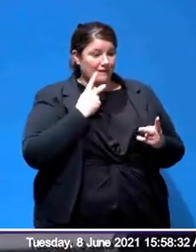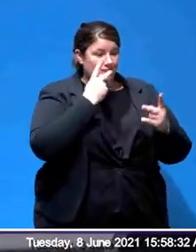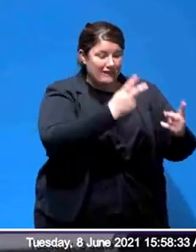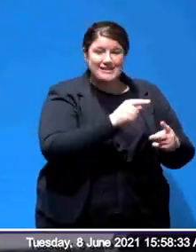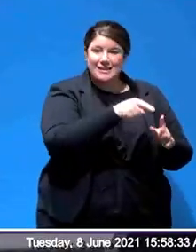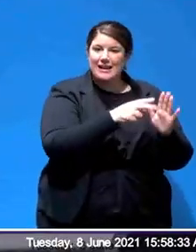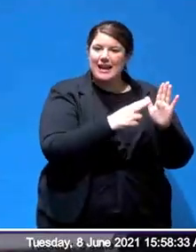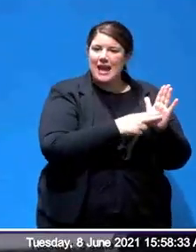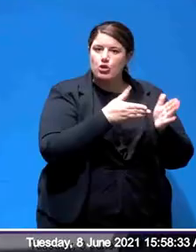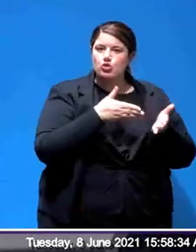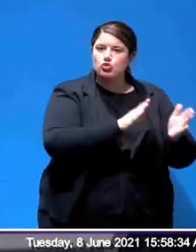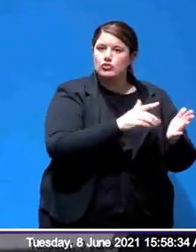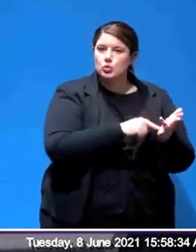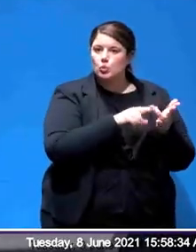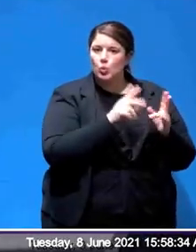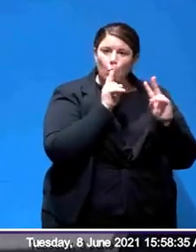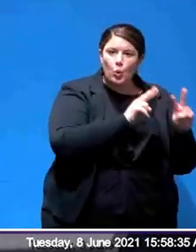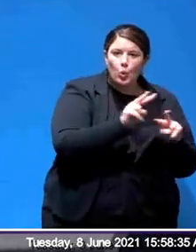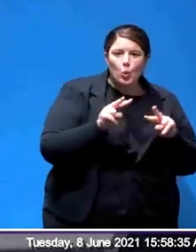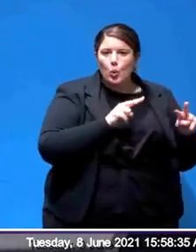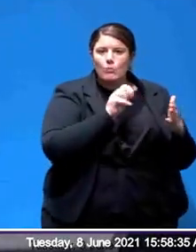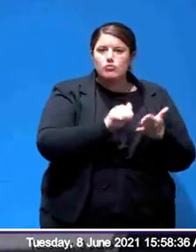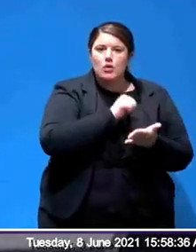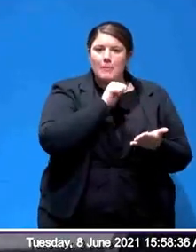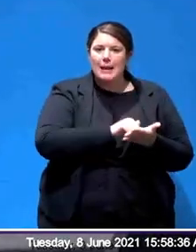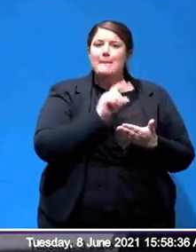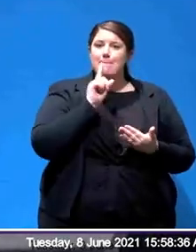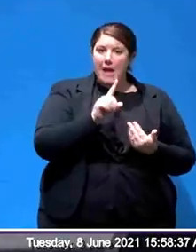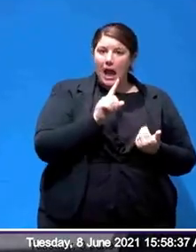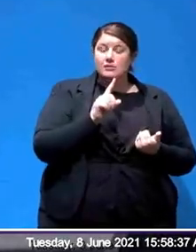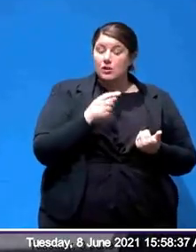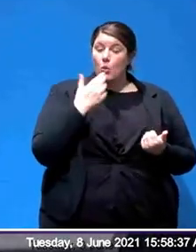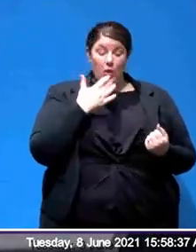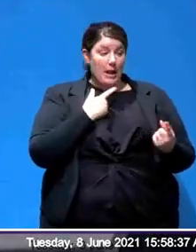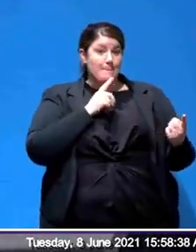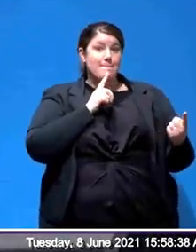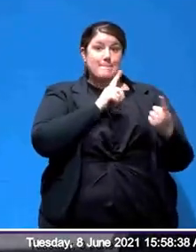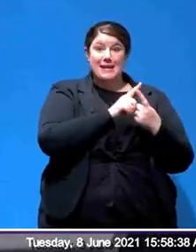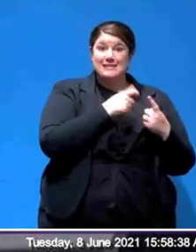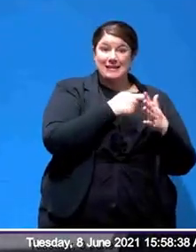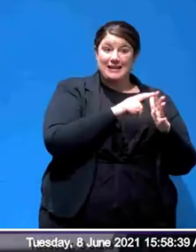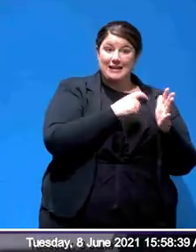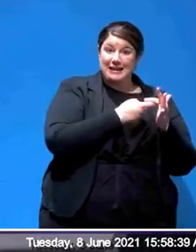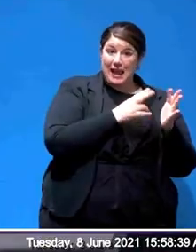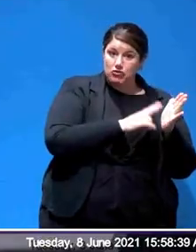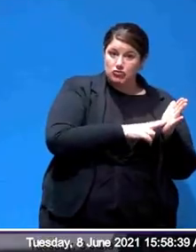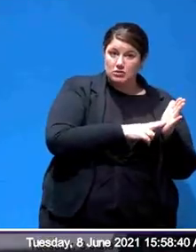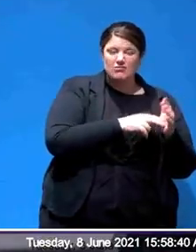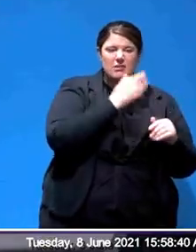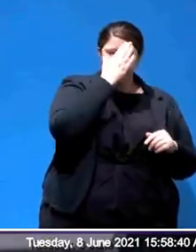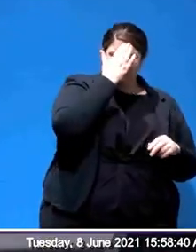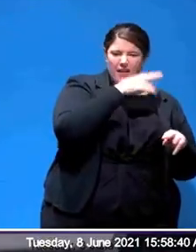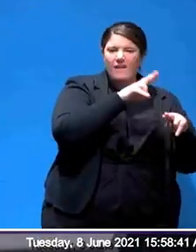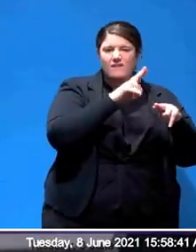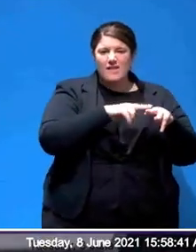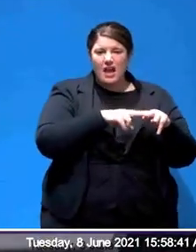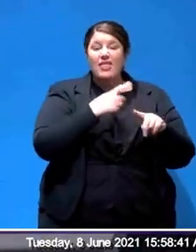But on the Monday when I met Karen and Graham and Daniel at N Street, with the